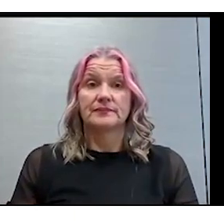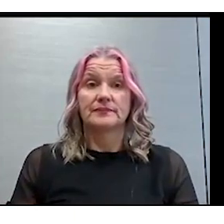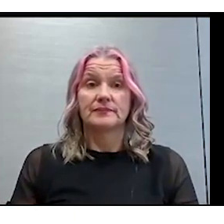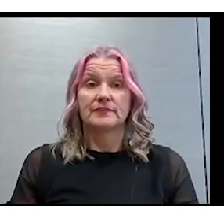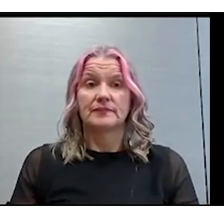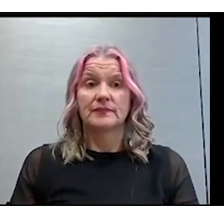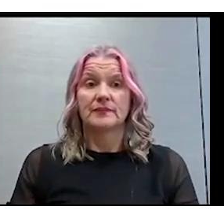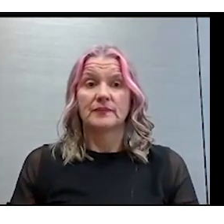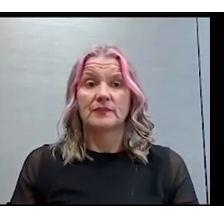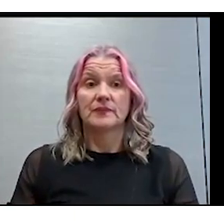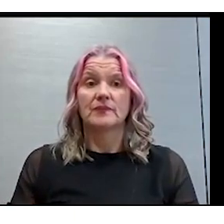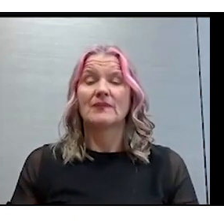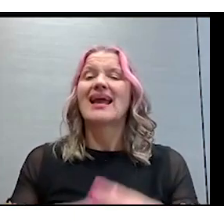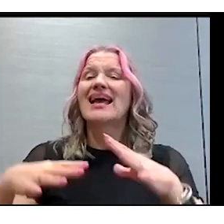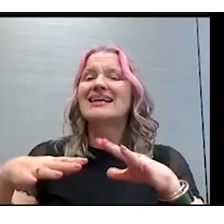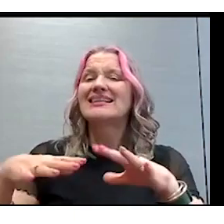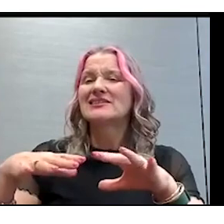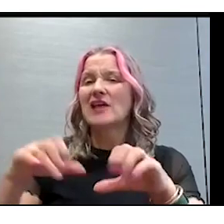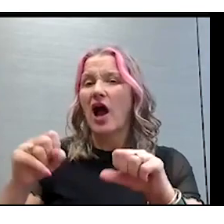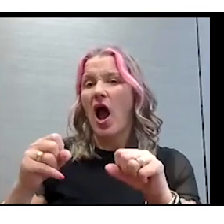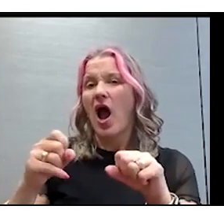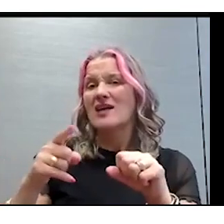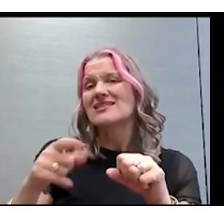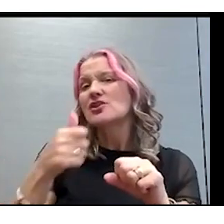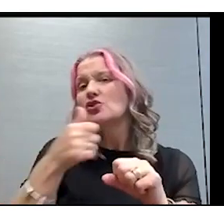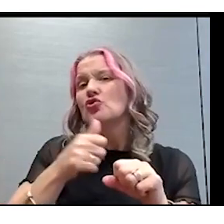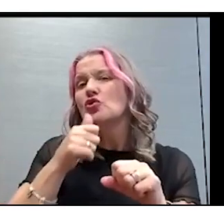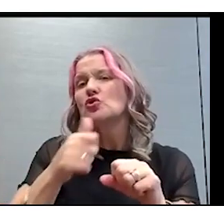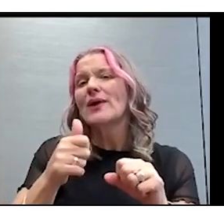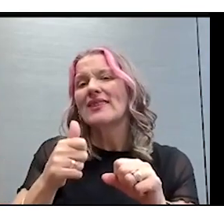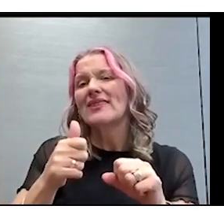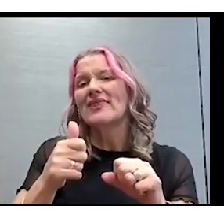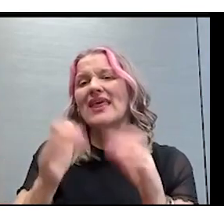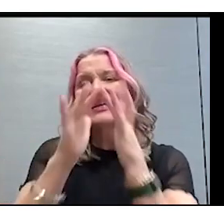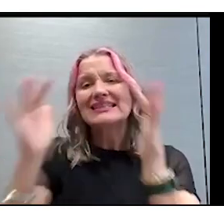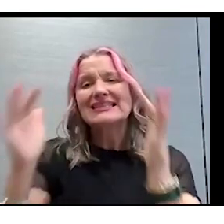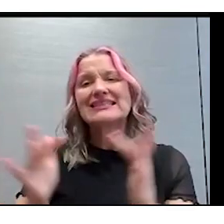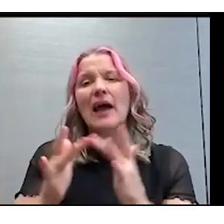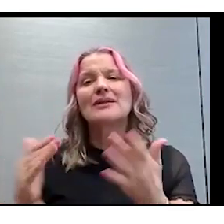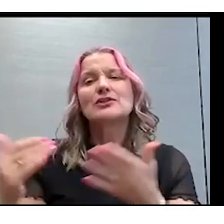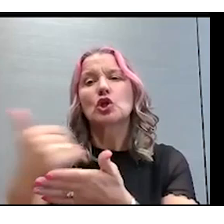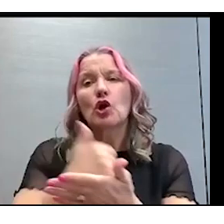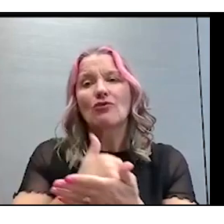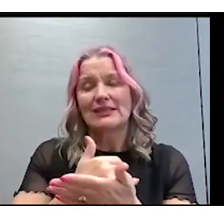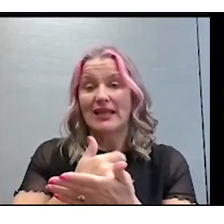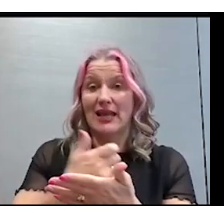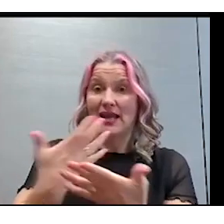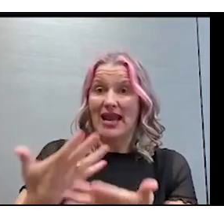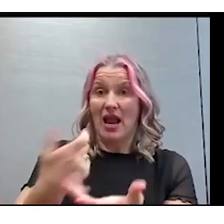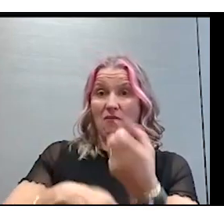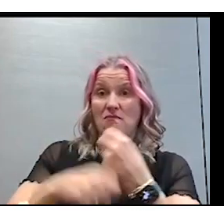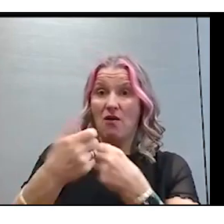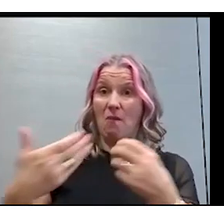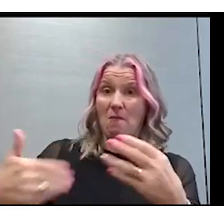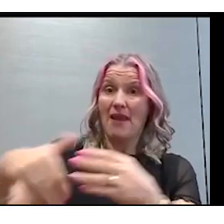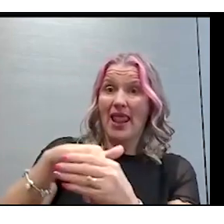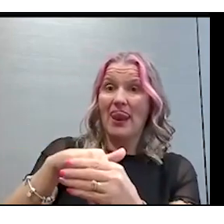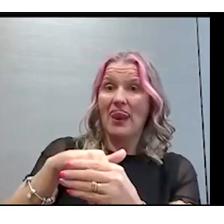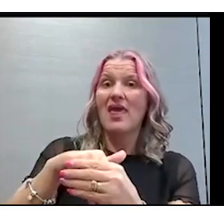the cybersecurity or security industry for a long time, but made its way to AI and it means testing.